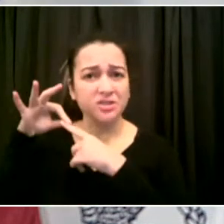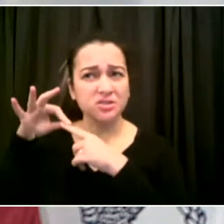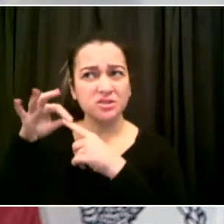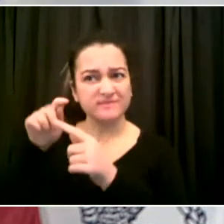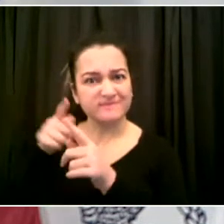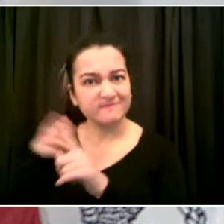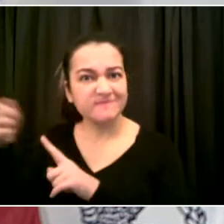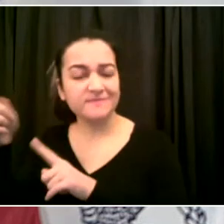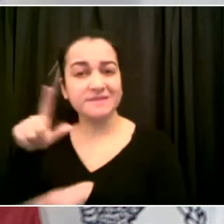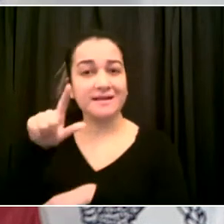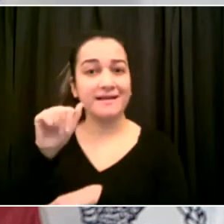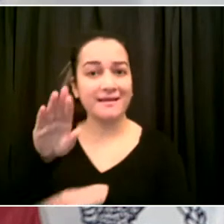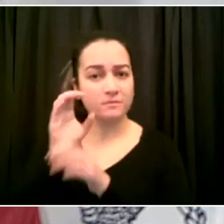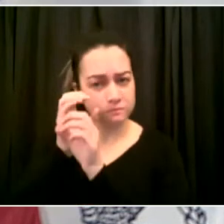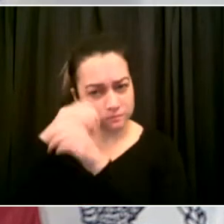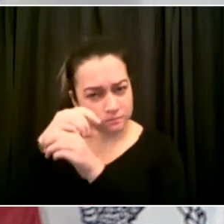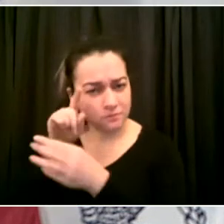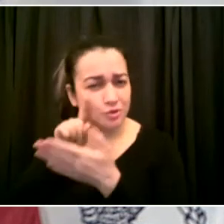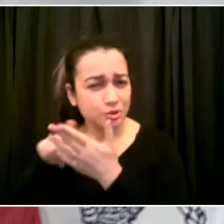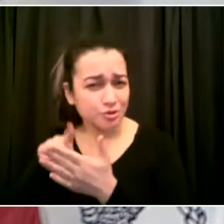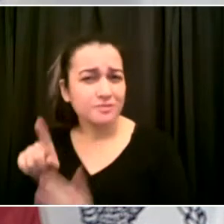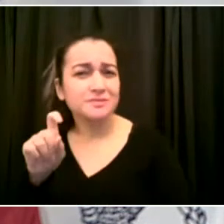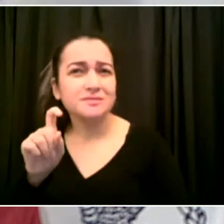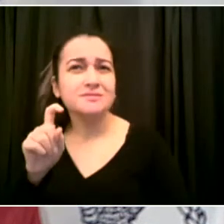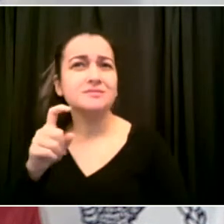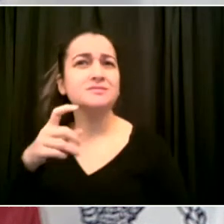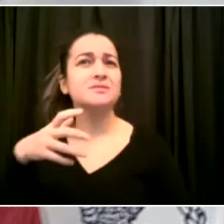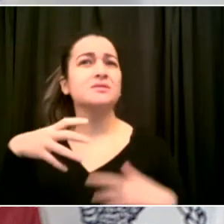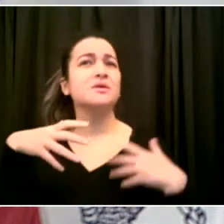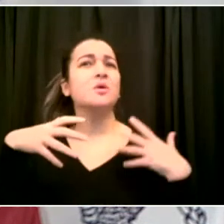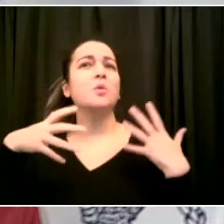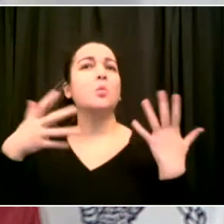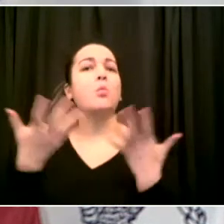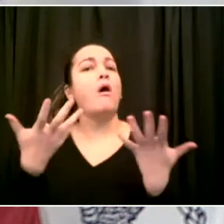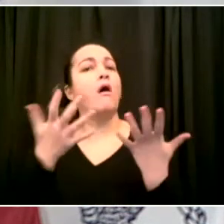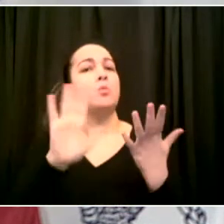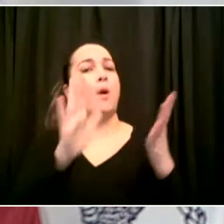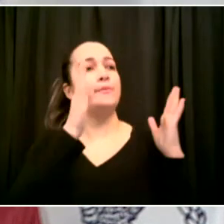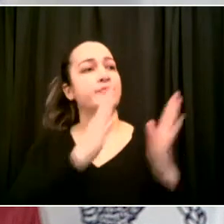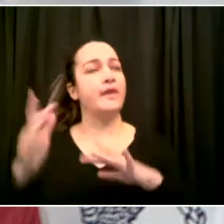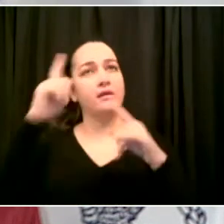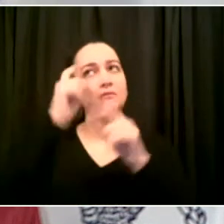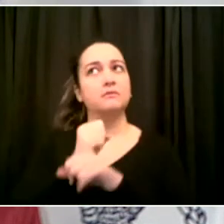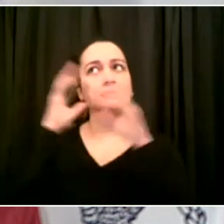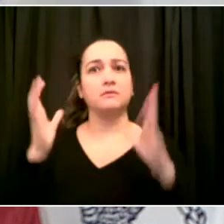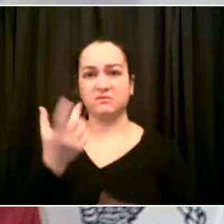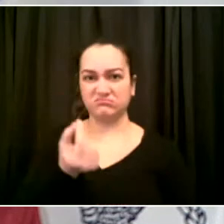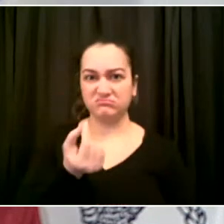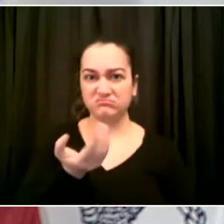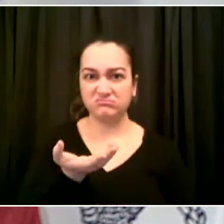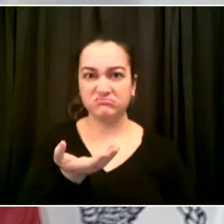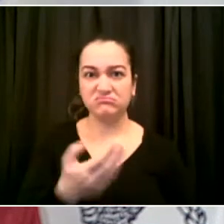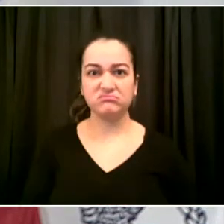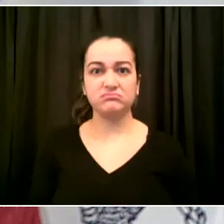THE SEQUENCING LAB B S ILOOKING AT? WHAT ARE THE NEXT STEPS FOR